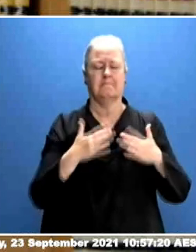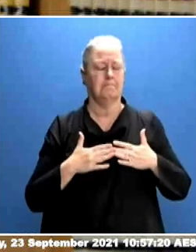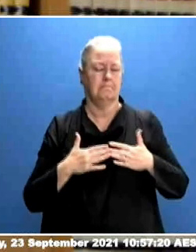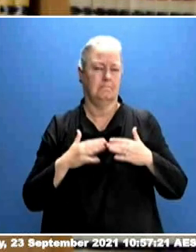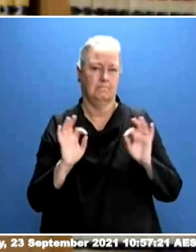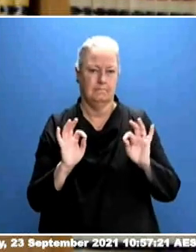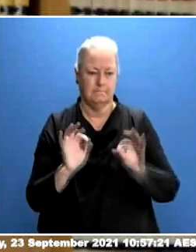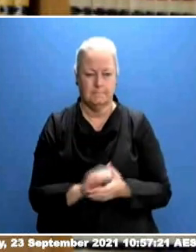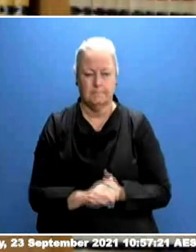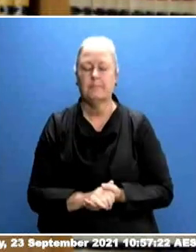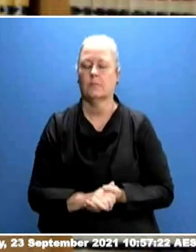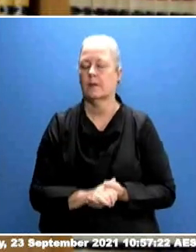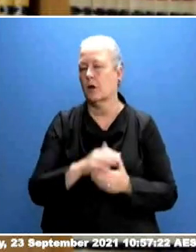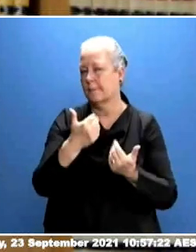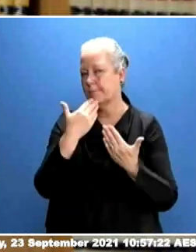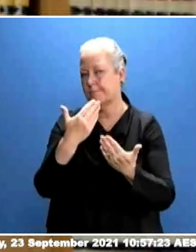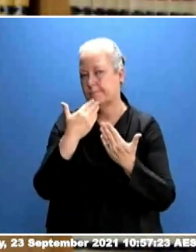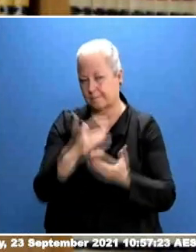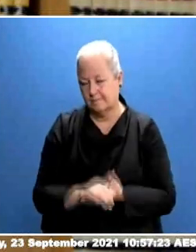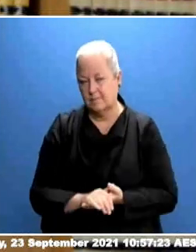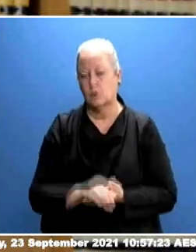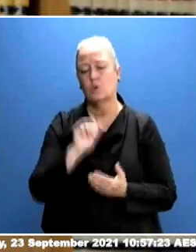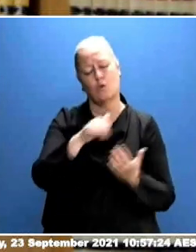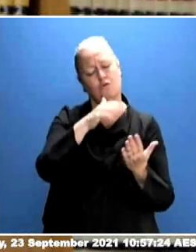Can we go in your report to pages and 134,